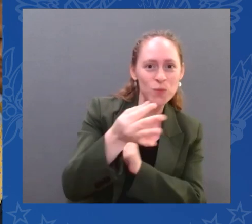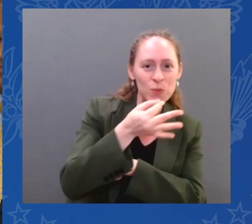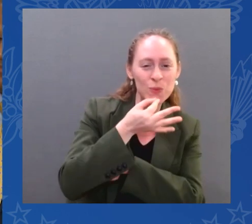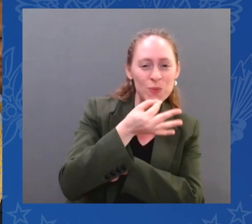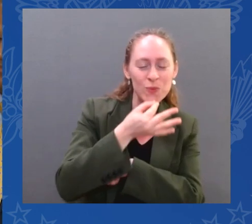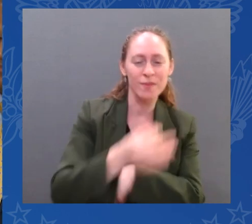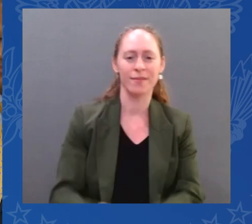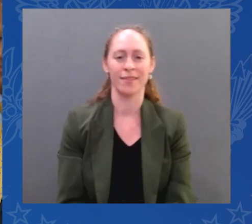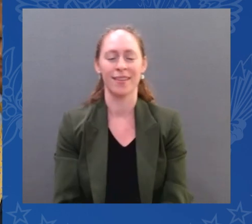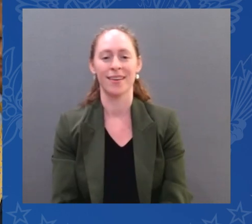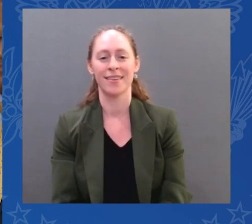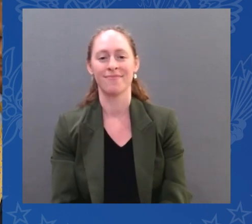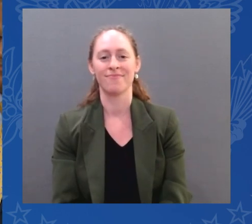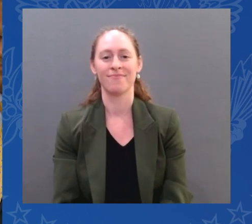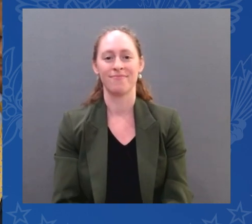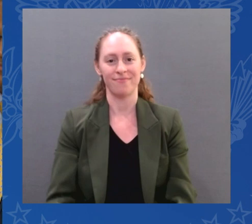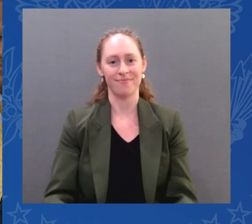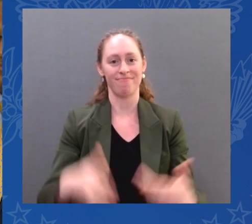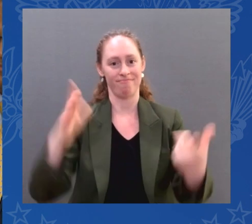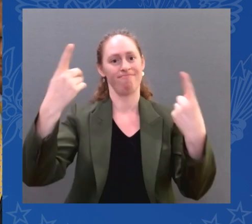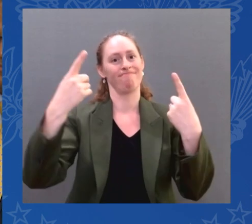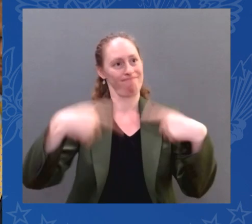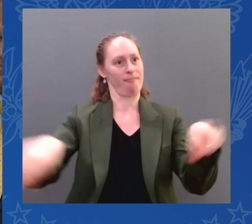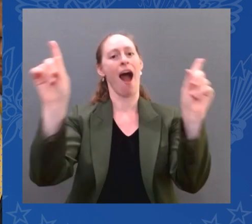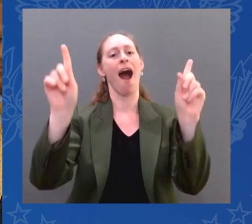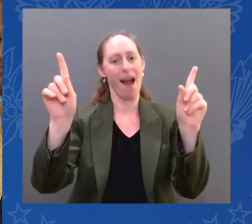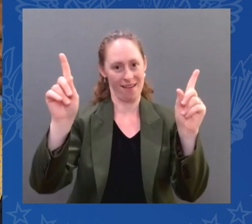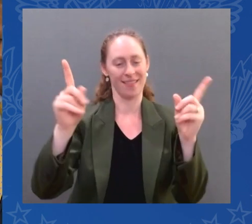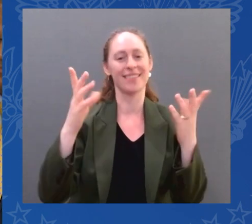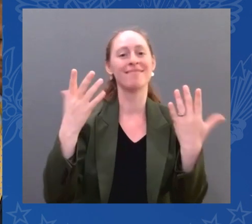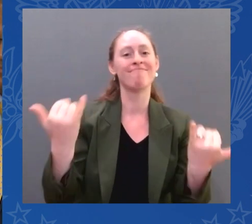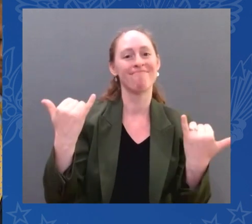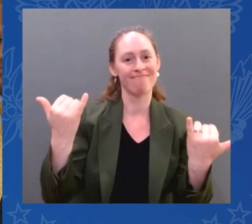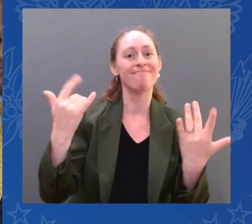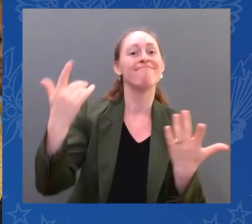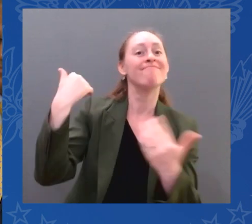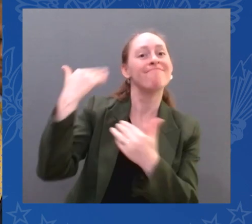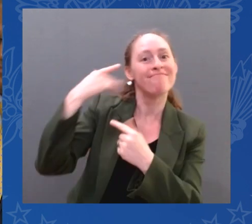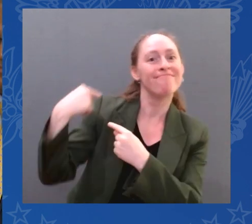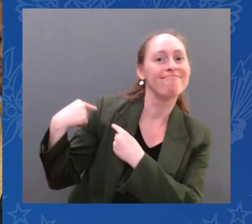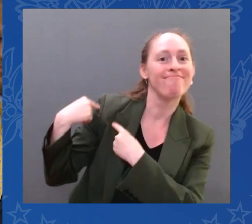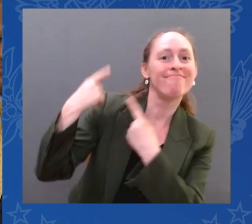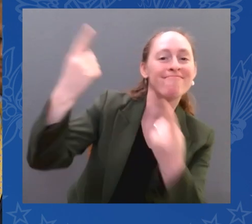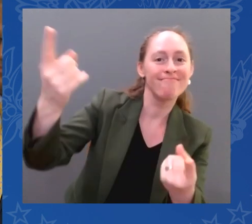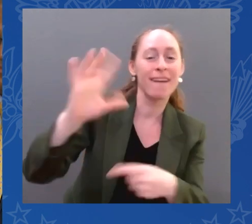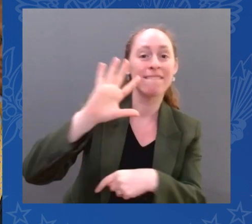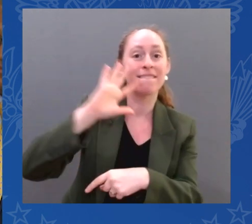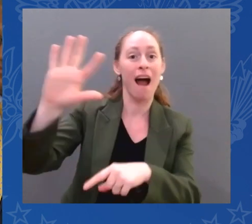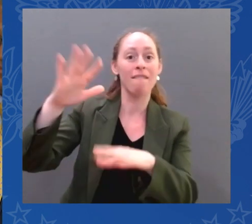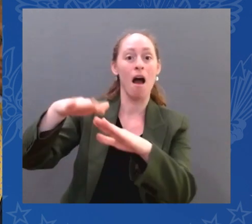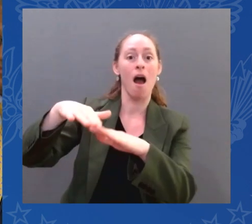over five years of age. Finally, some peace of mind. You know, this is -- or, shall I say, under five years.